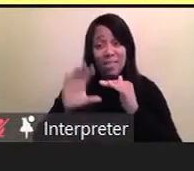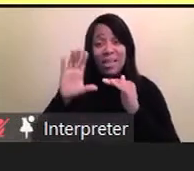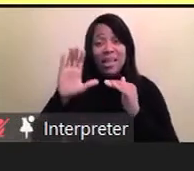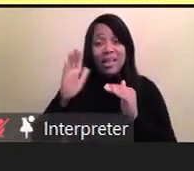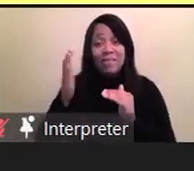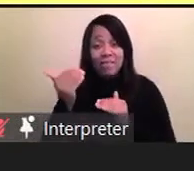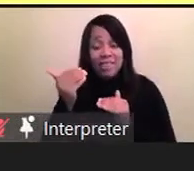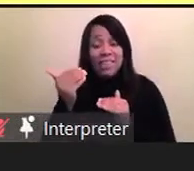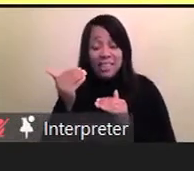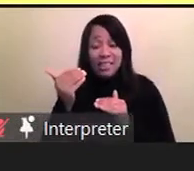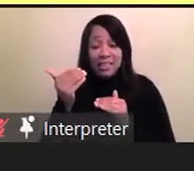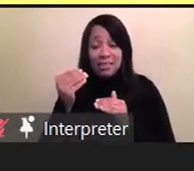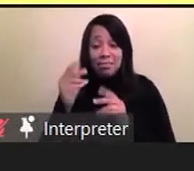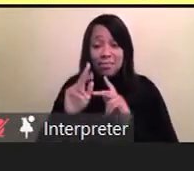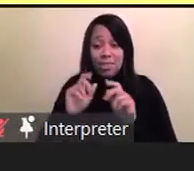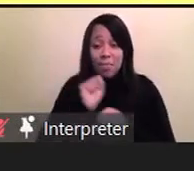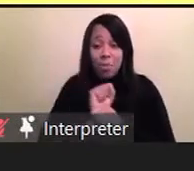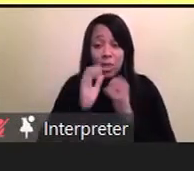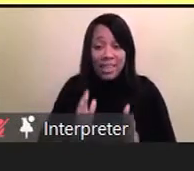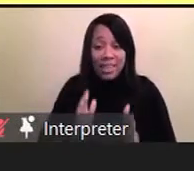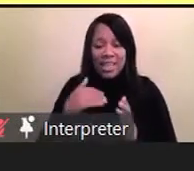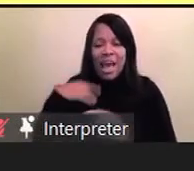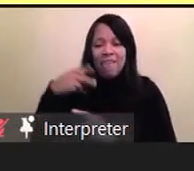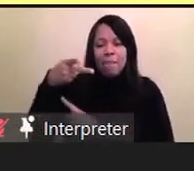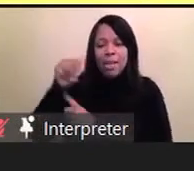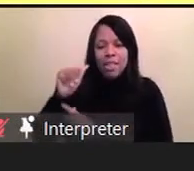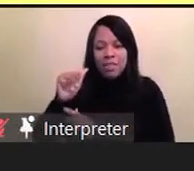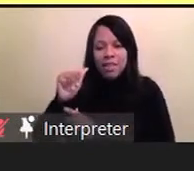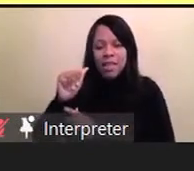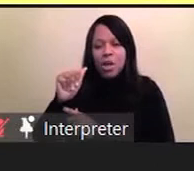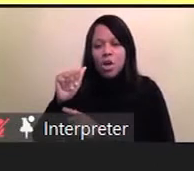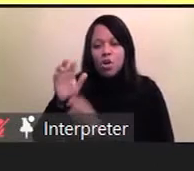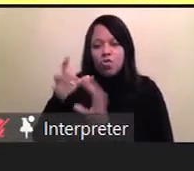Act, which applies if you are four or more employees.